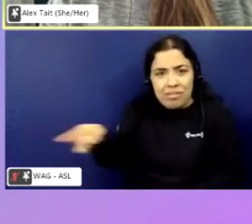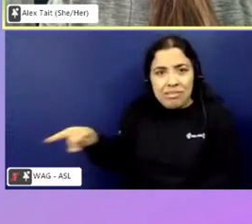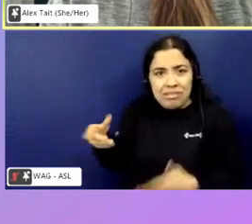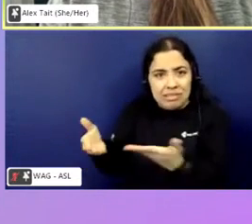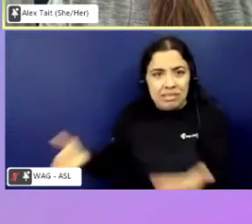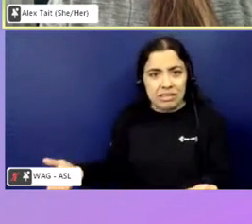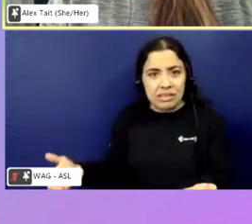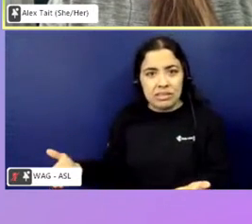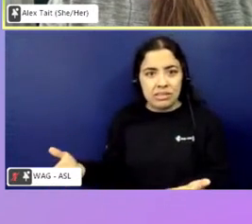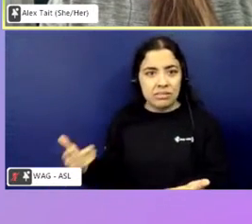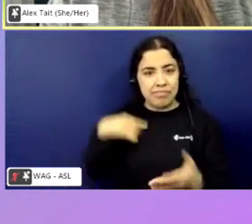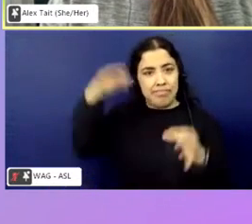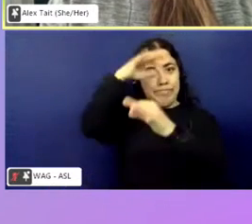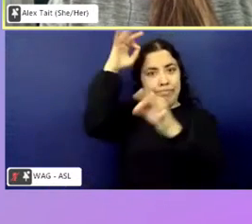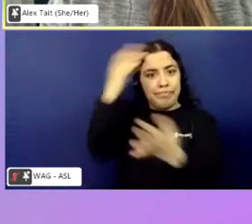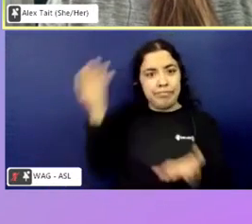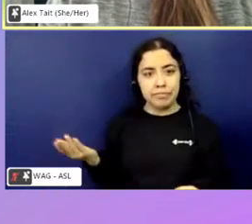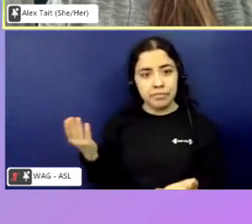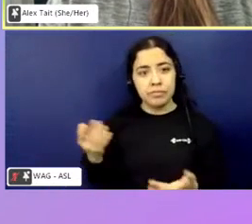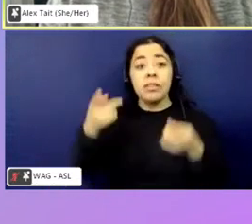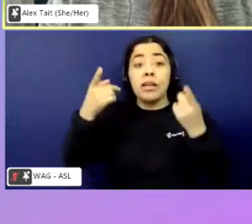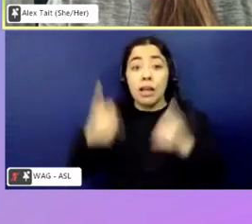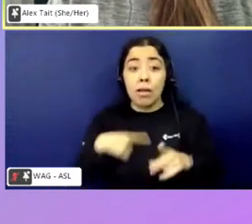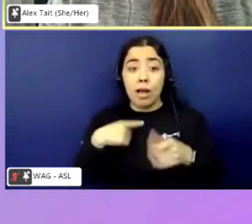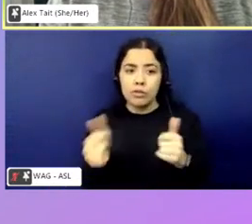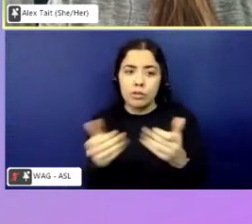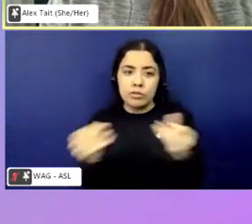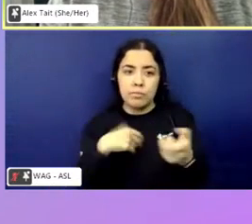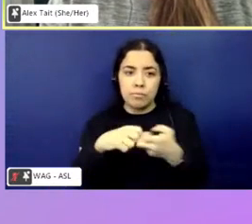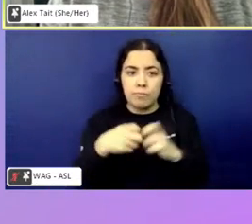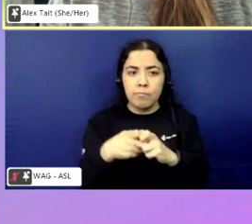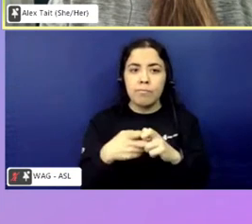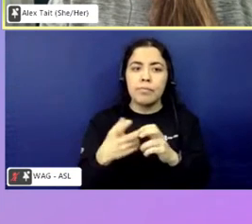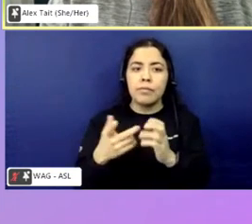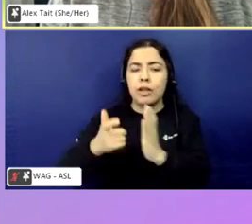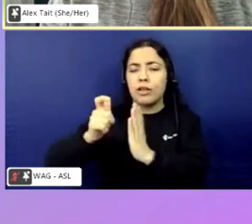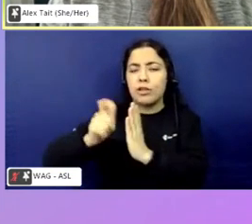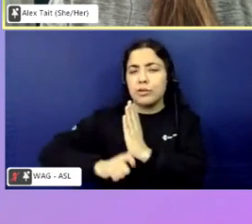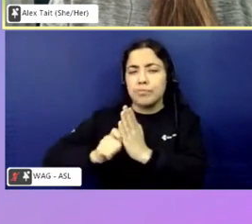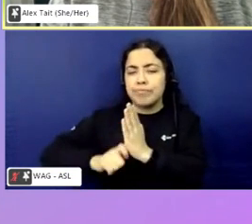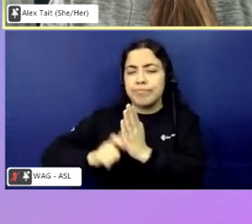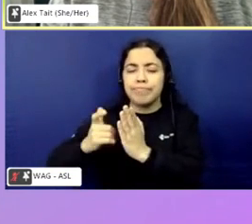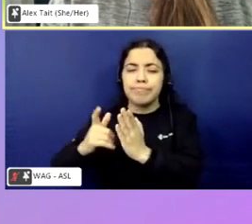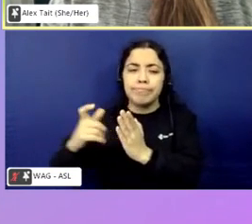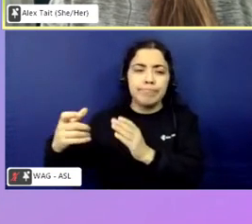want here I once tried to fix the problem I had with my